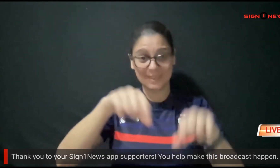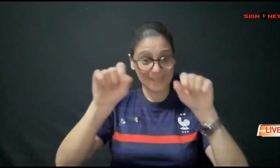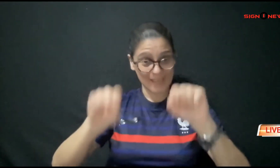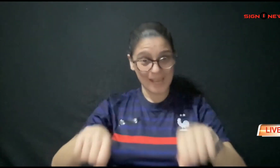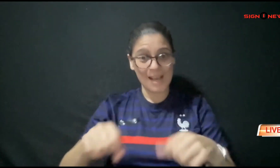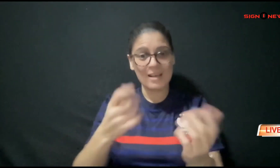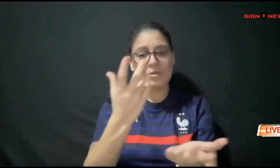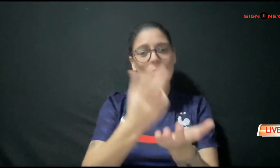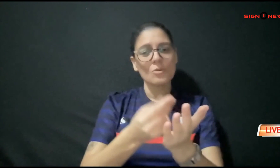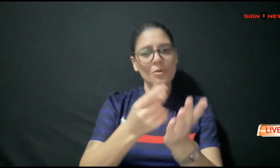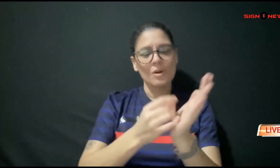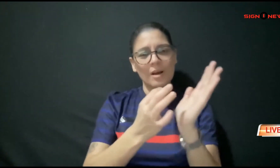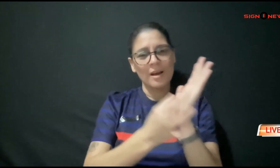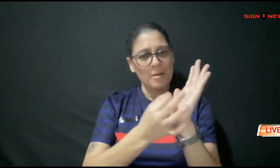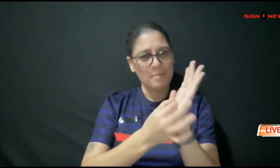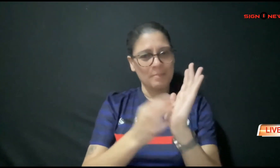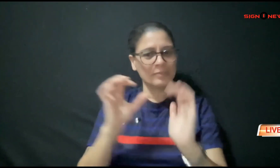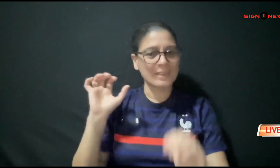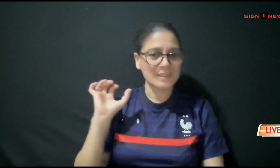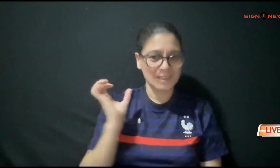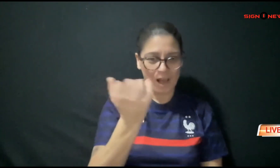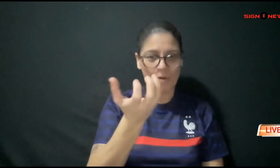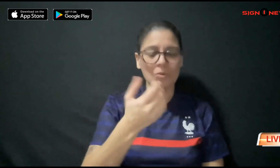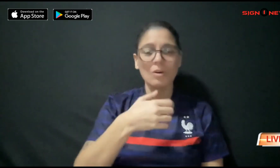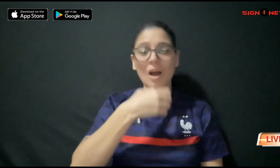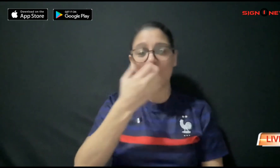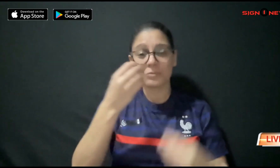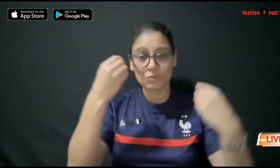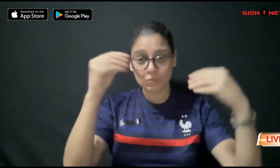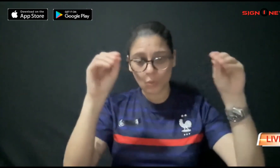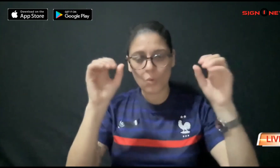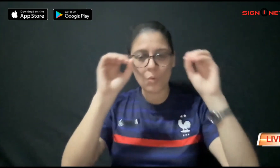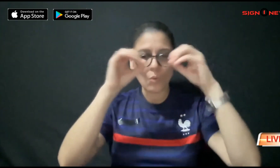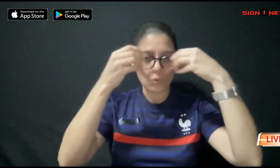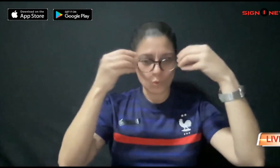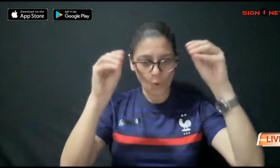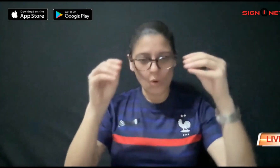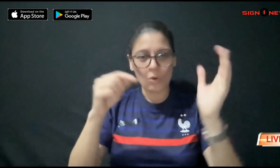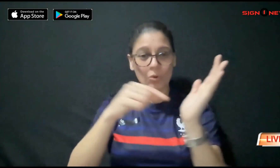a big thank you to our Sign1News app supporters you help make this broadcast happen you can